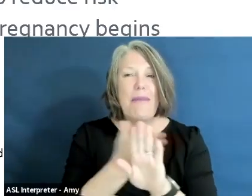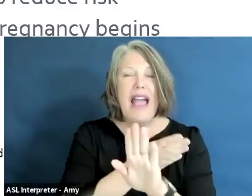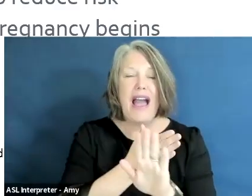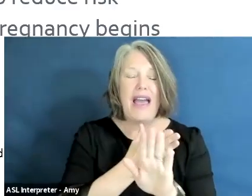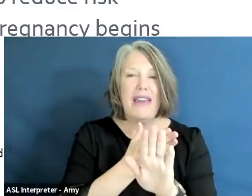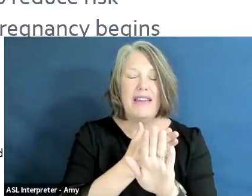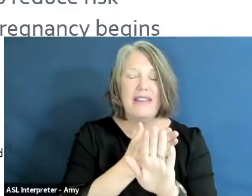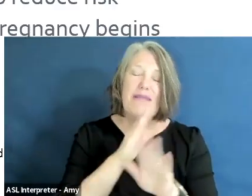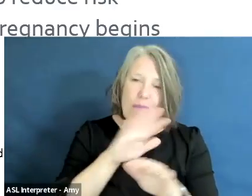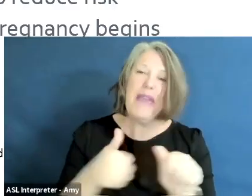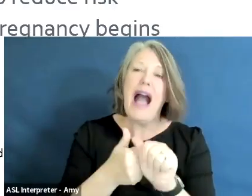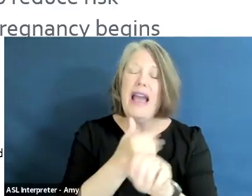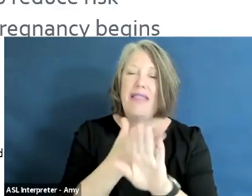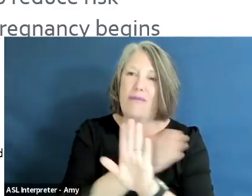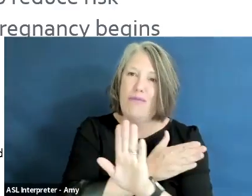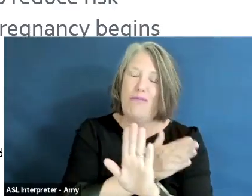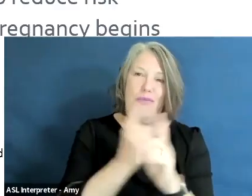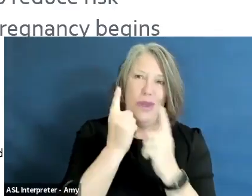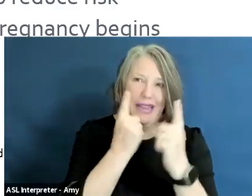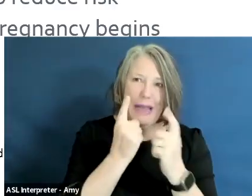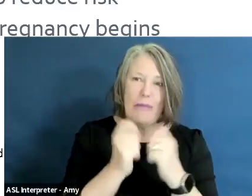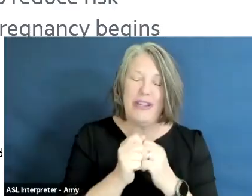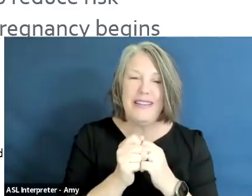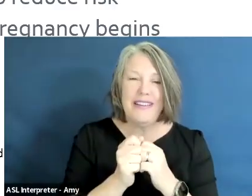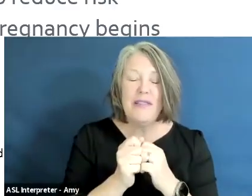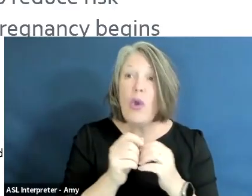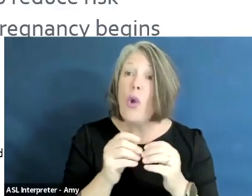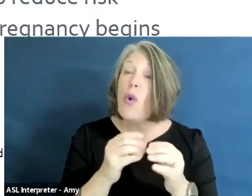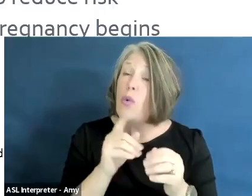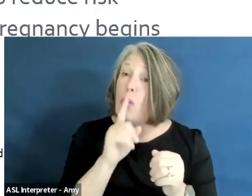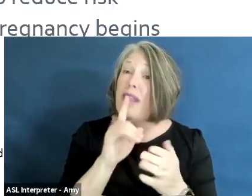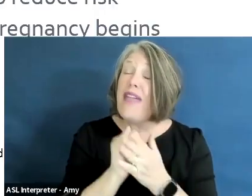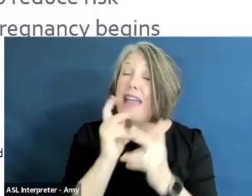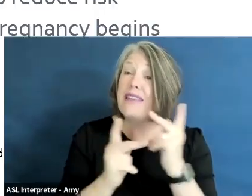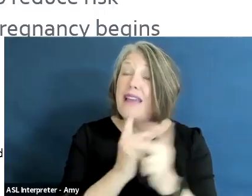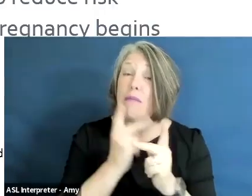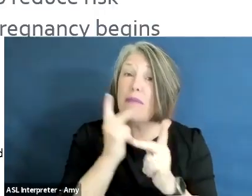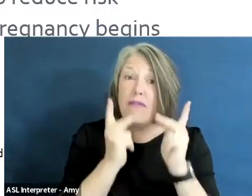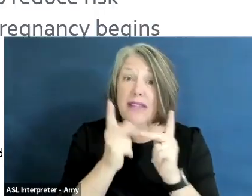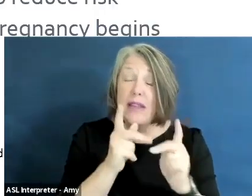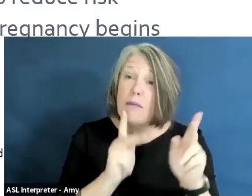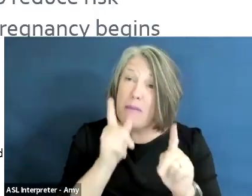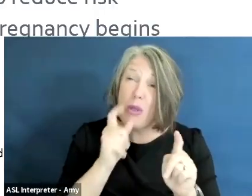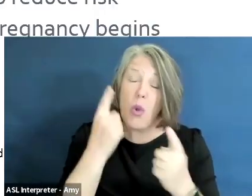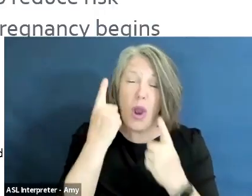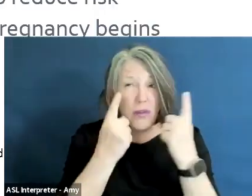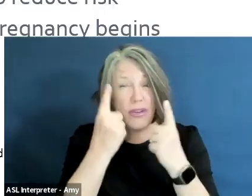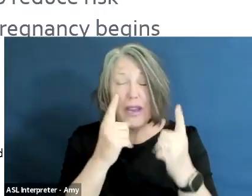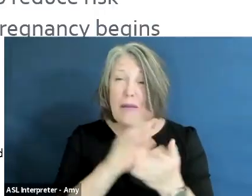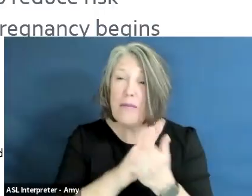Typically, a preconception visit is focused on individuals who are becoming pregnant in the next year, the next 12 months.